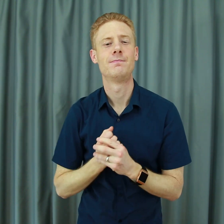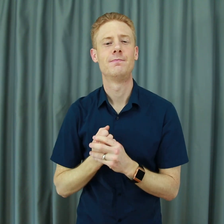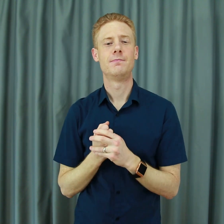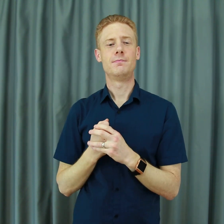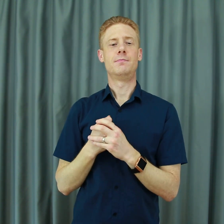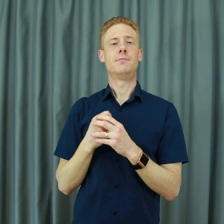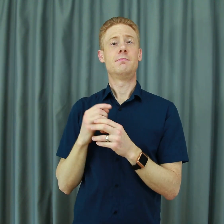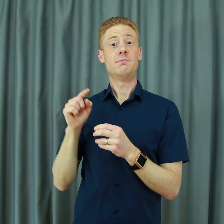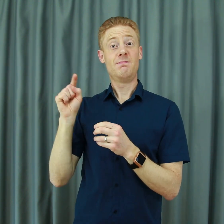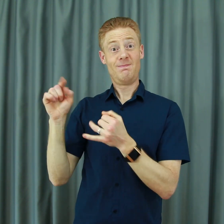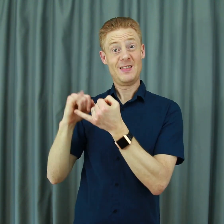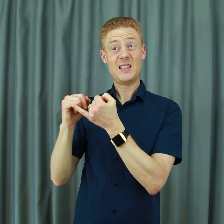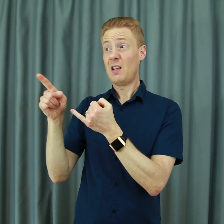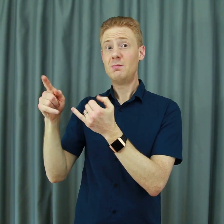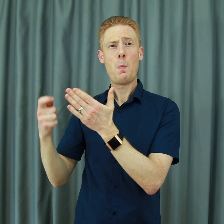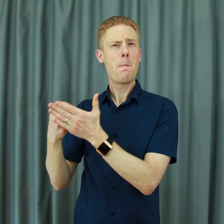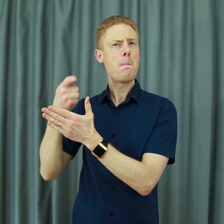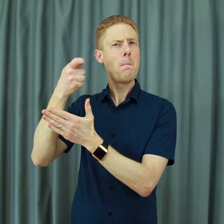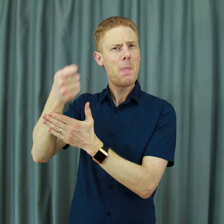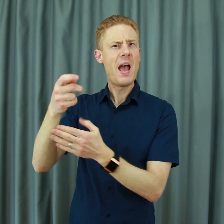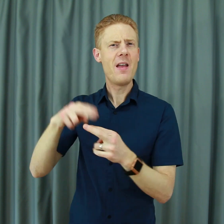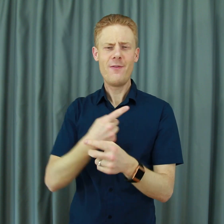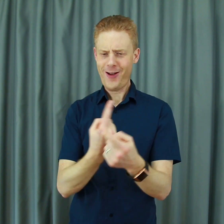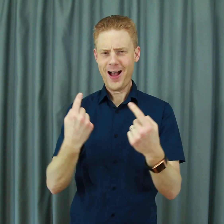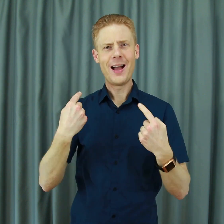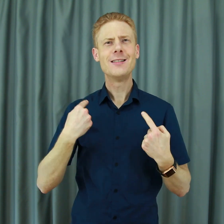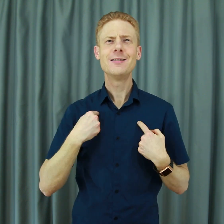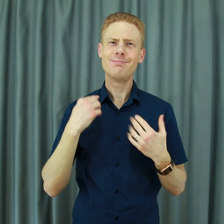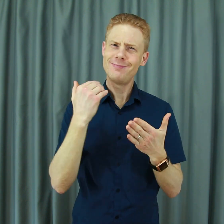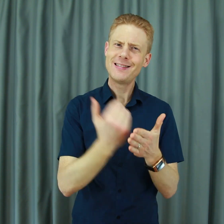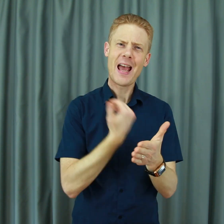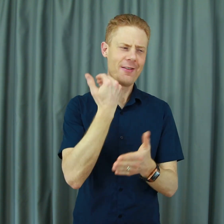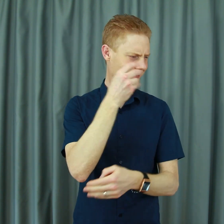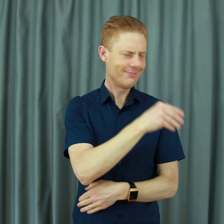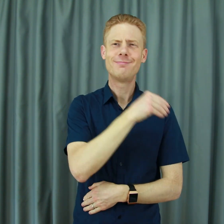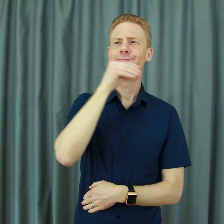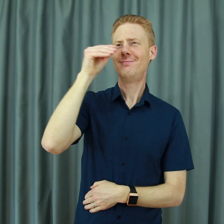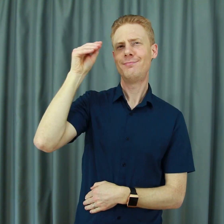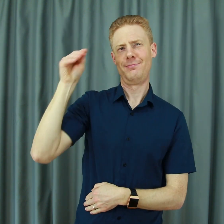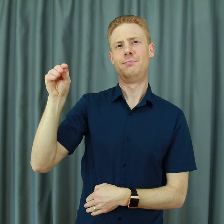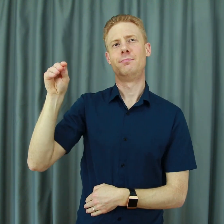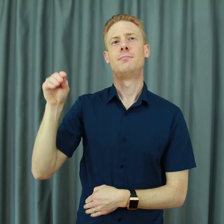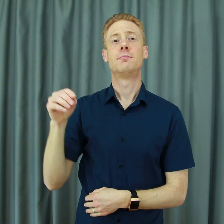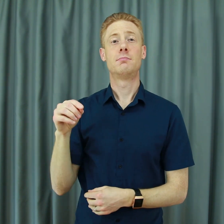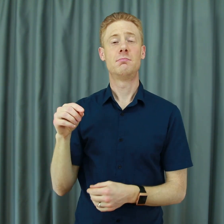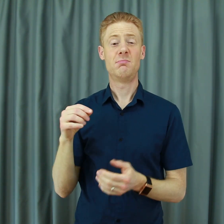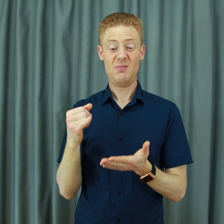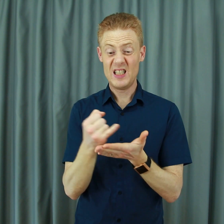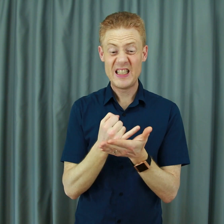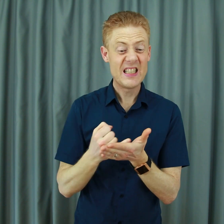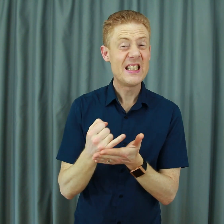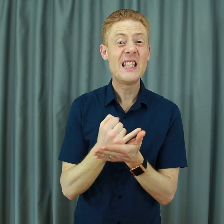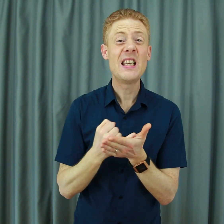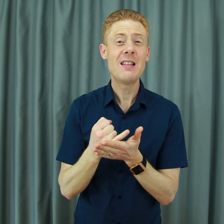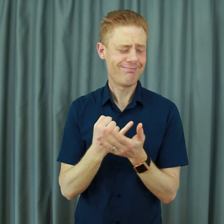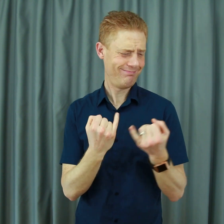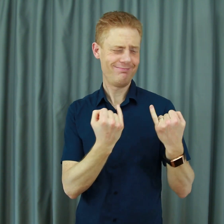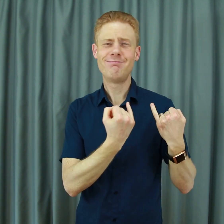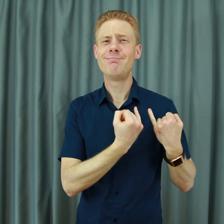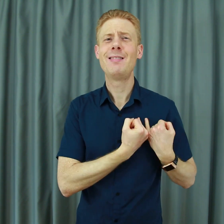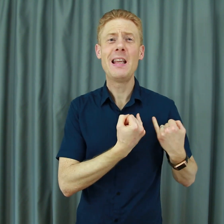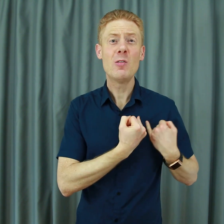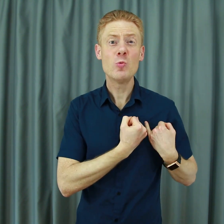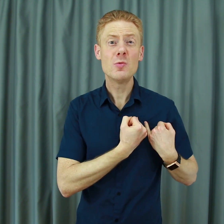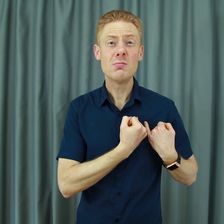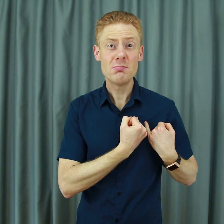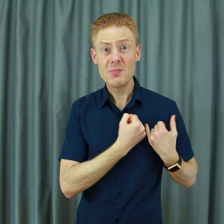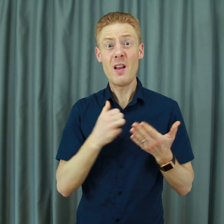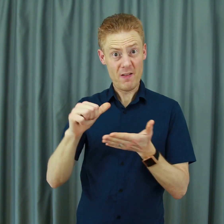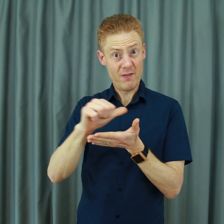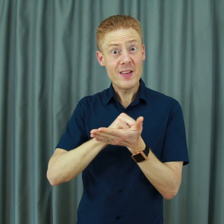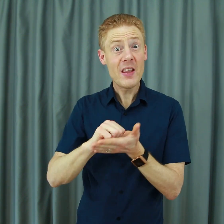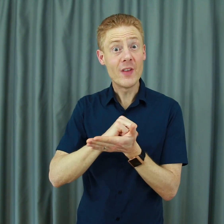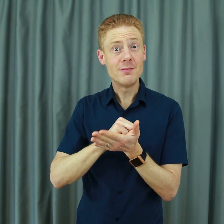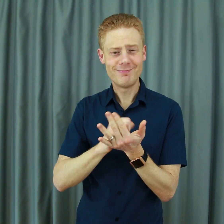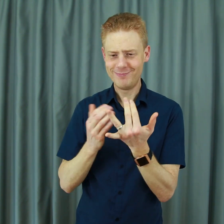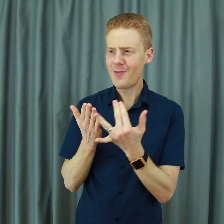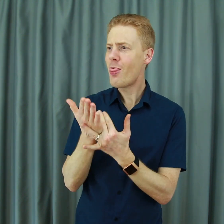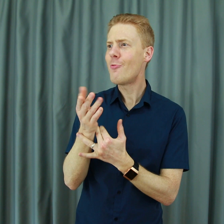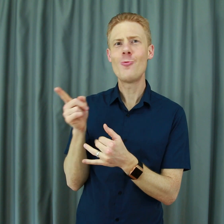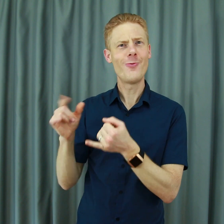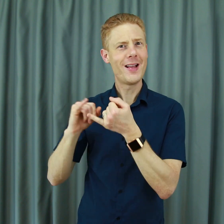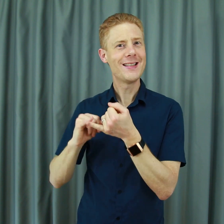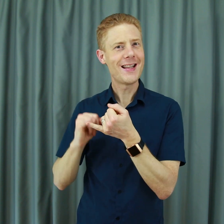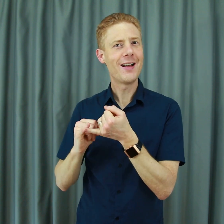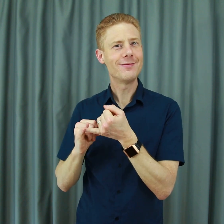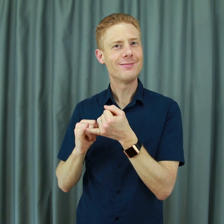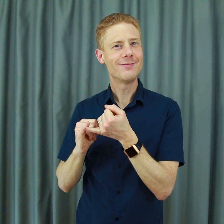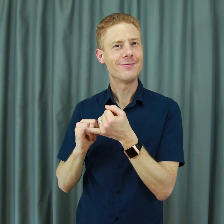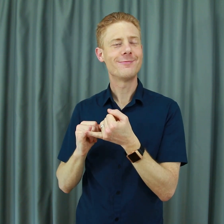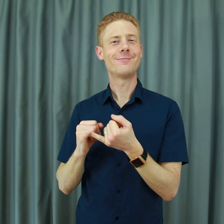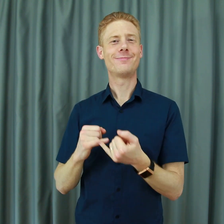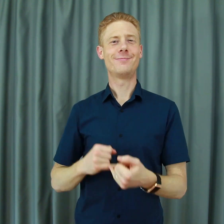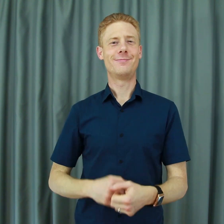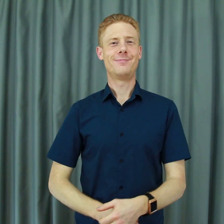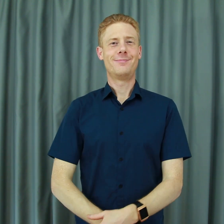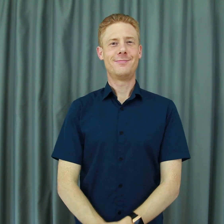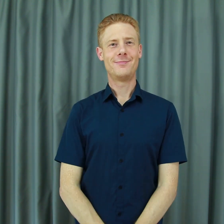14 in whom we have redemption, the forgiveness of sins.